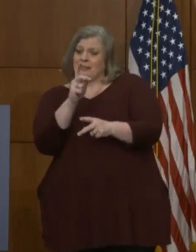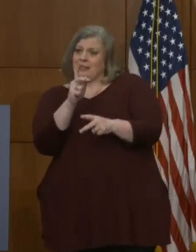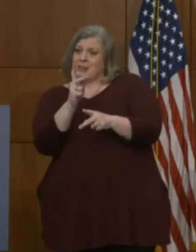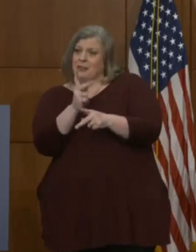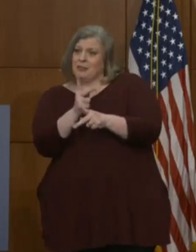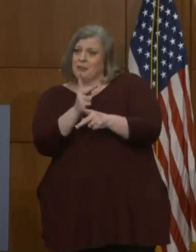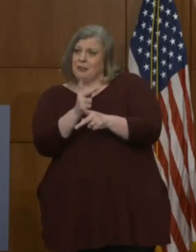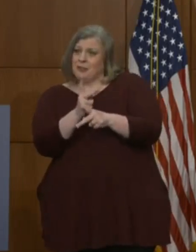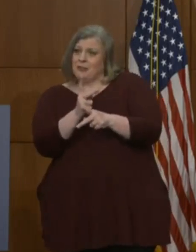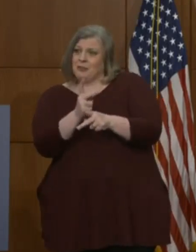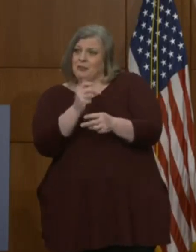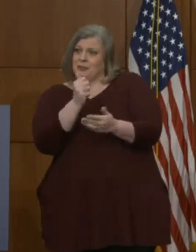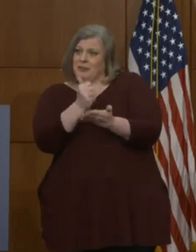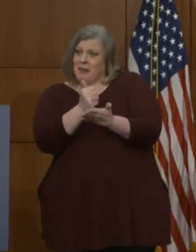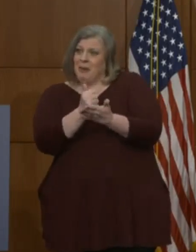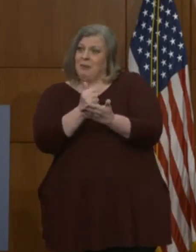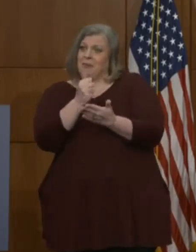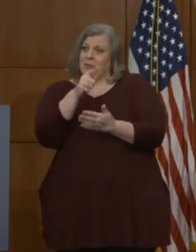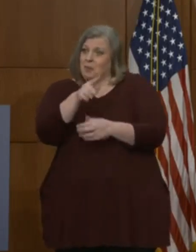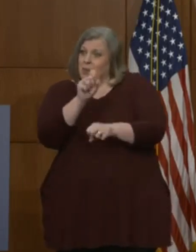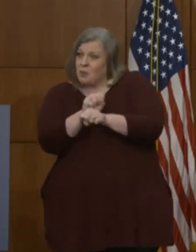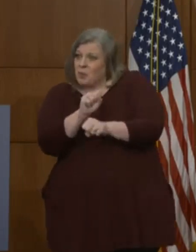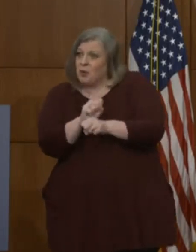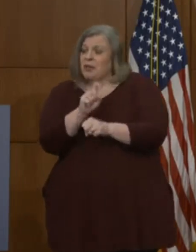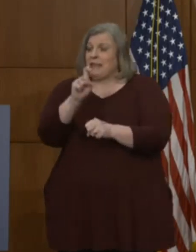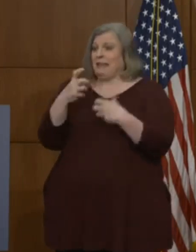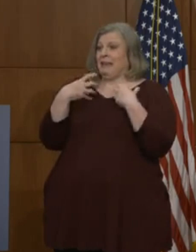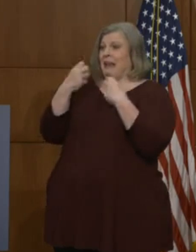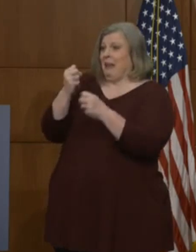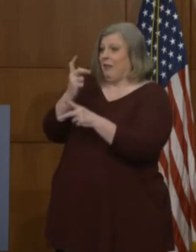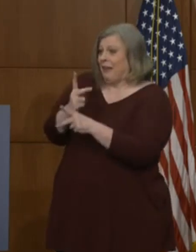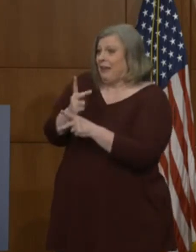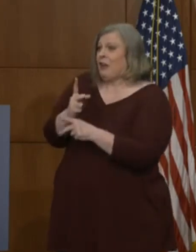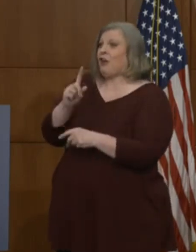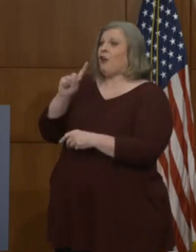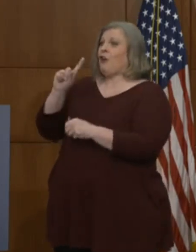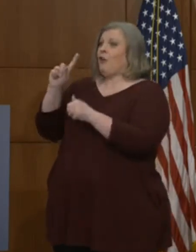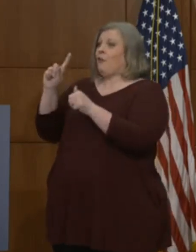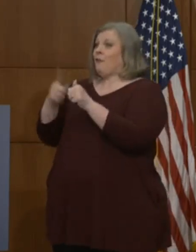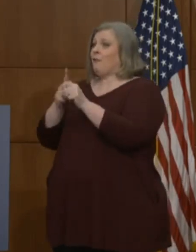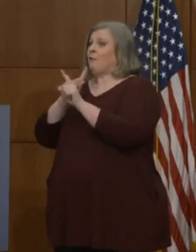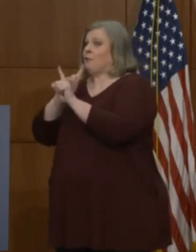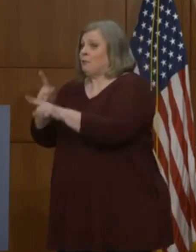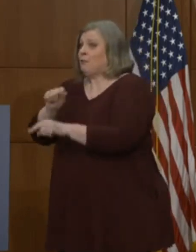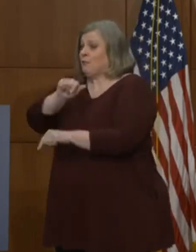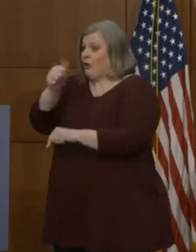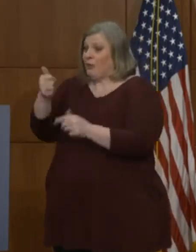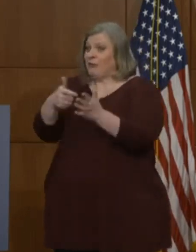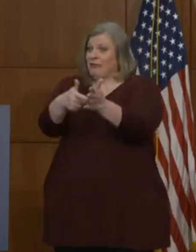COMMUNITY SAFE. IF. YOU NEED CHILDCARE BECAUSE YOU HAVE TO CHILDCARE BECAUSE YOU HAVE TO WORK WEATHER IS A HEALTH CARE WORK WEATHER IS A HEALTH CARE WORKER FIRST RESPONDER OR IN WORKER FIRST RESPONDER OR IN OTHER INSTANCE CENTRAL